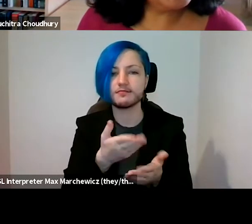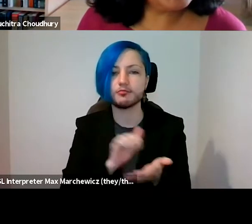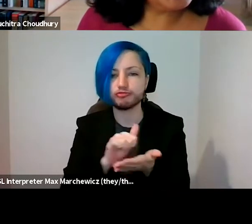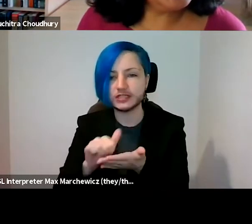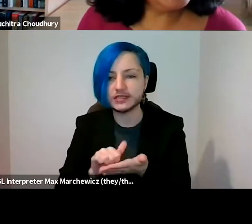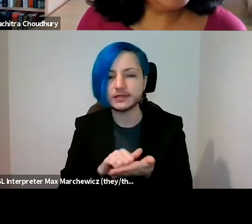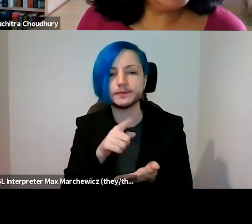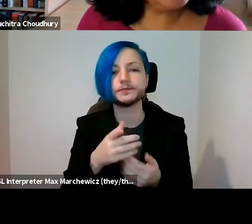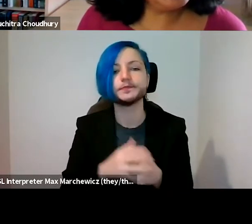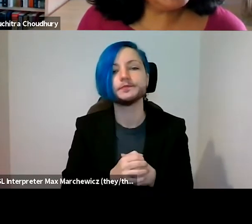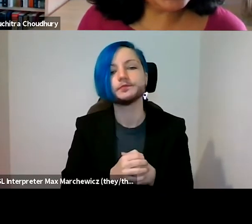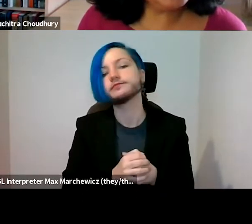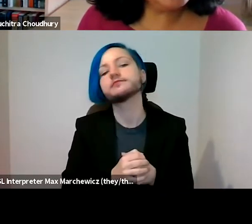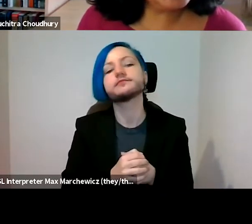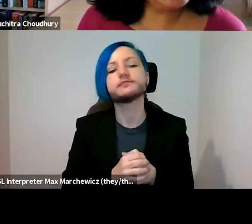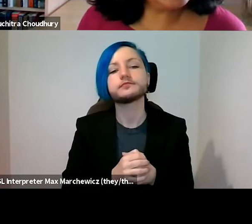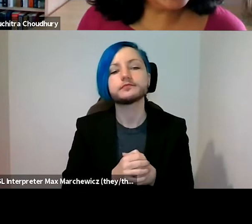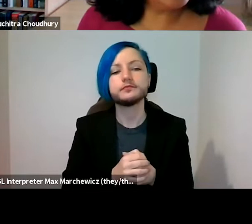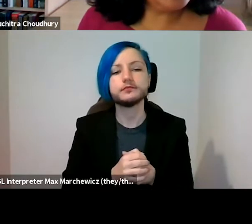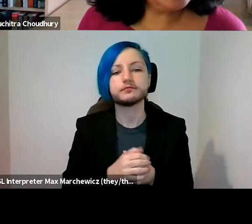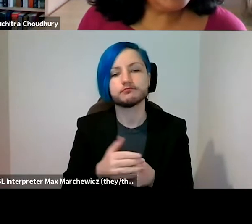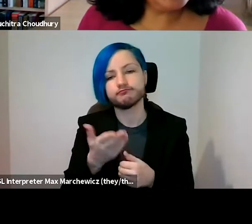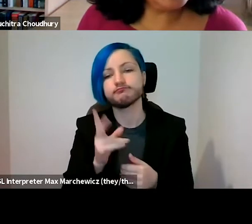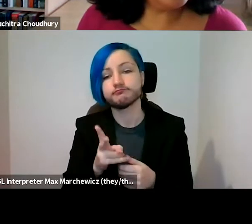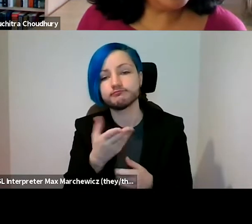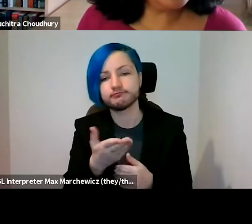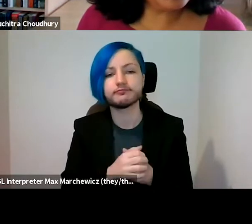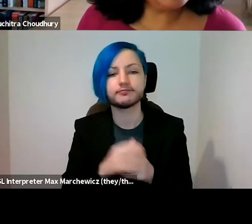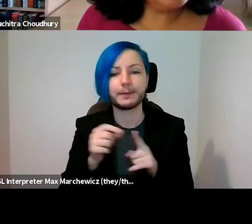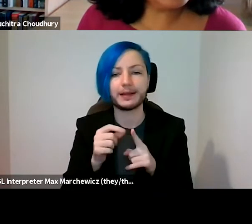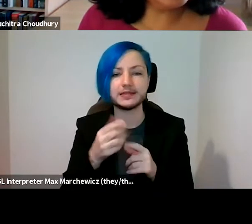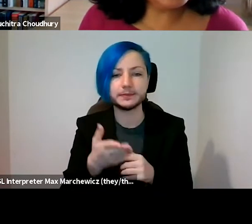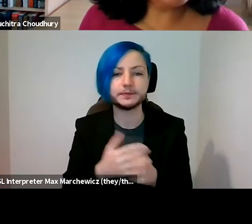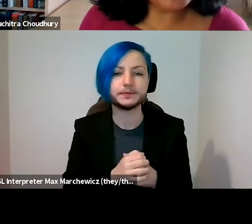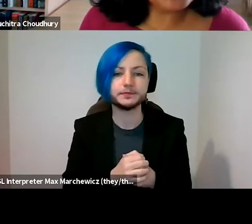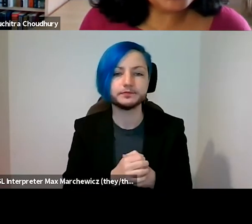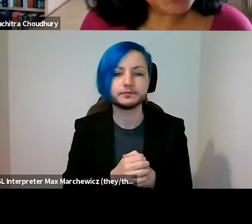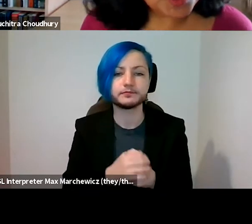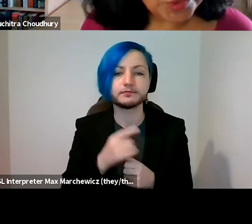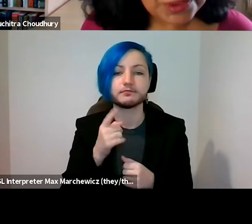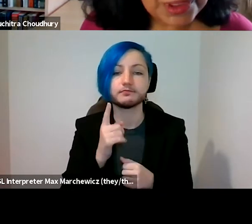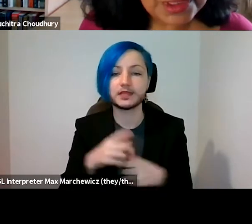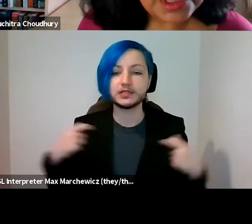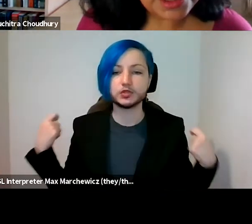on cotton, and here's another one. There we go, and this is the Paisley shawl.